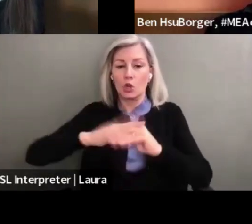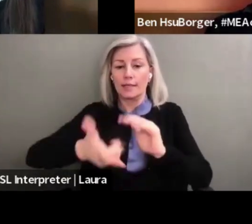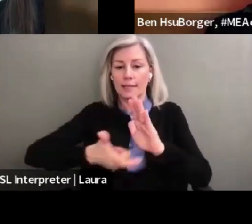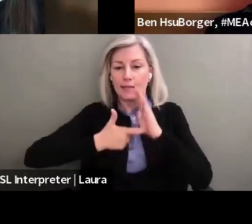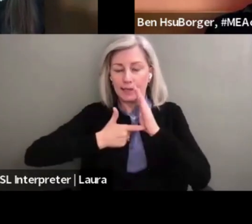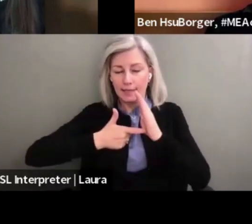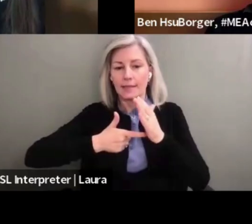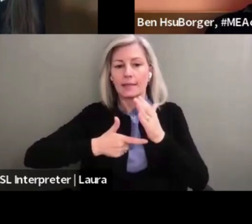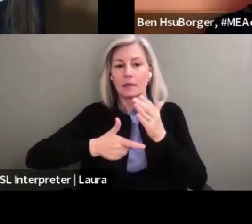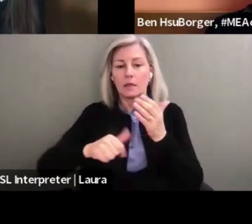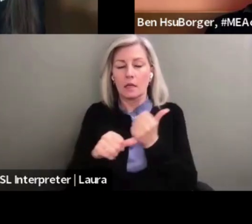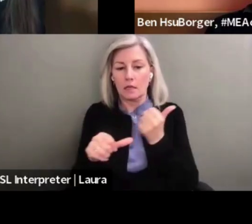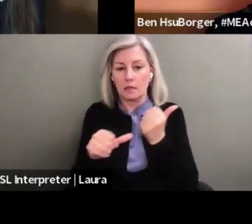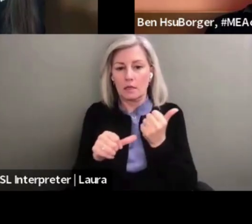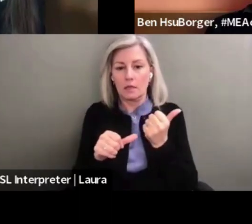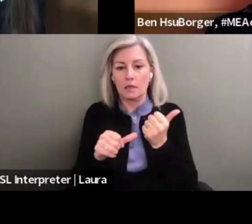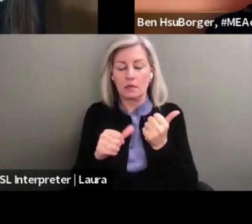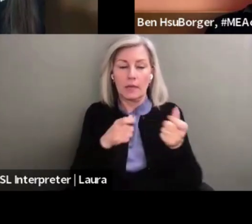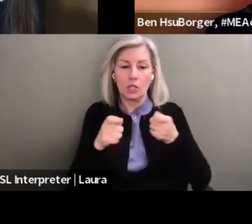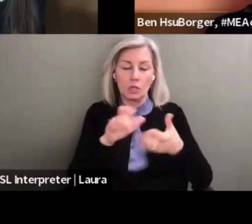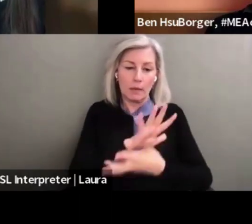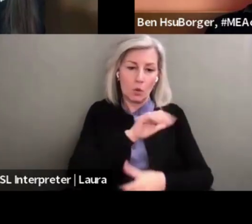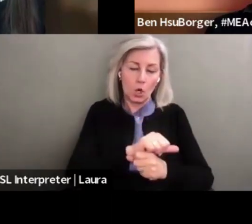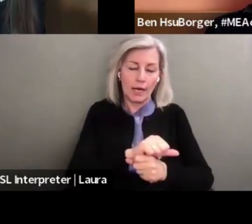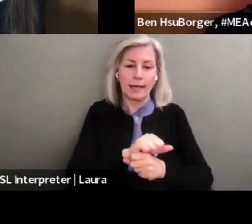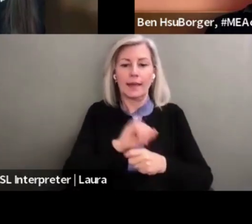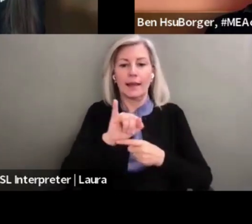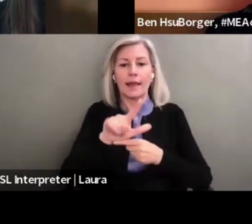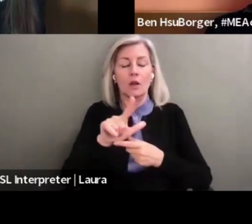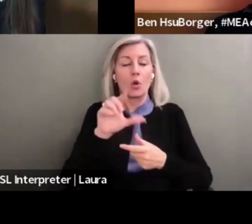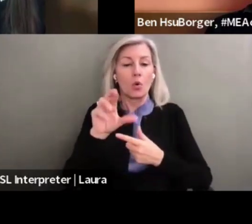Changes that affect eligibility, renewals, work reporting requirements, or any administrator processes